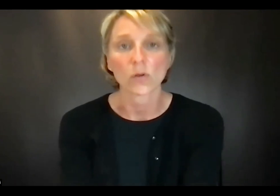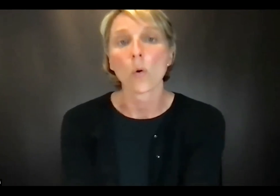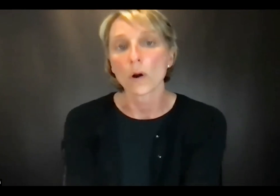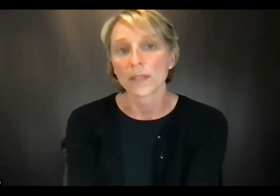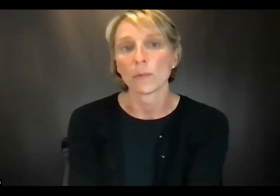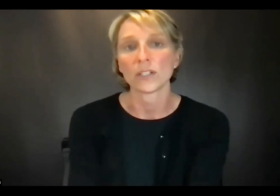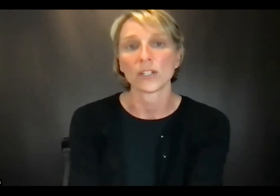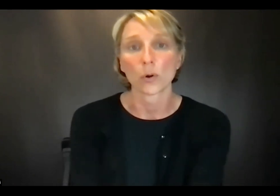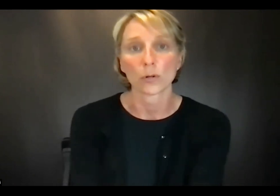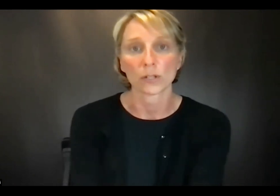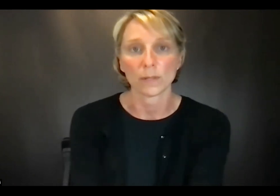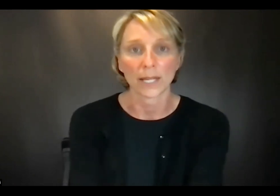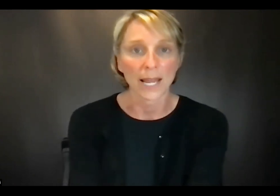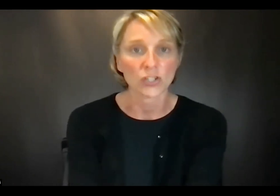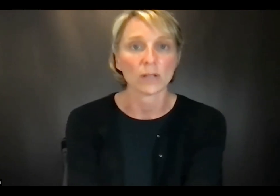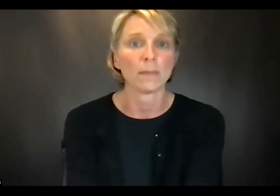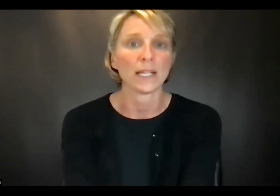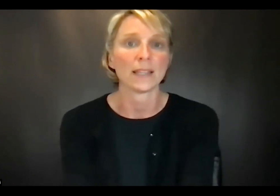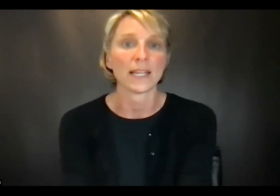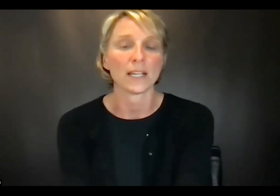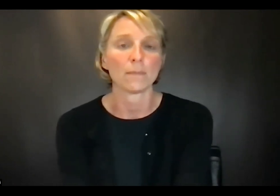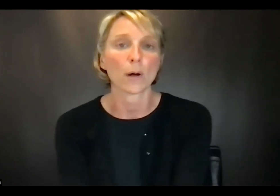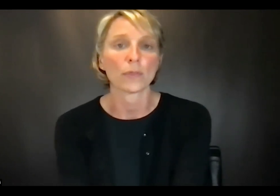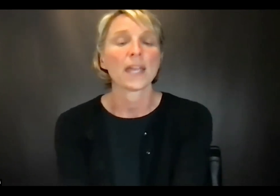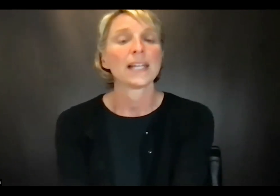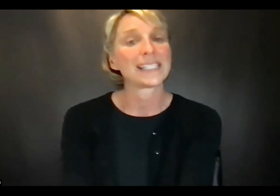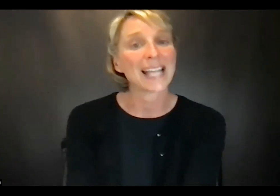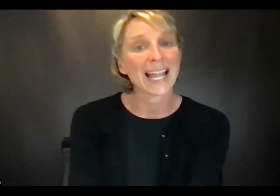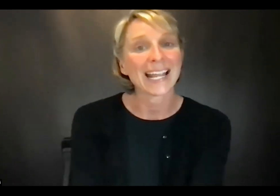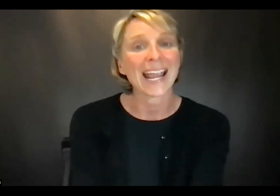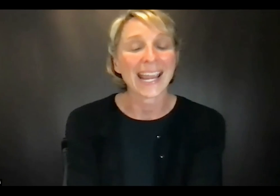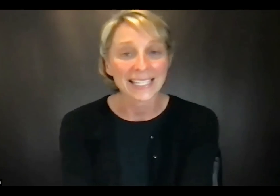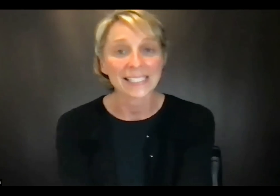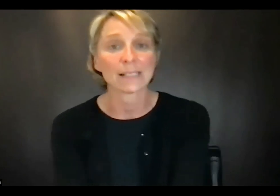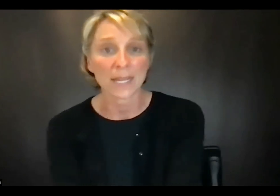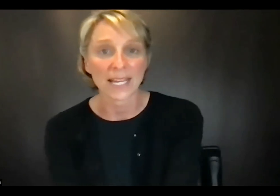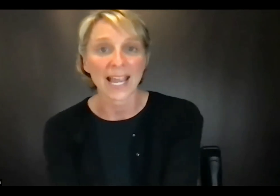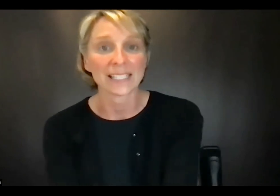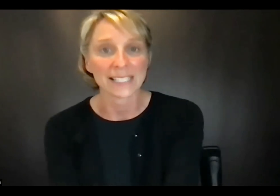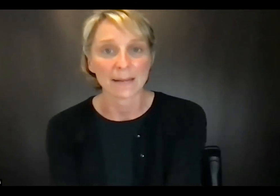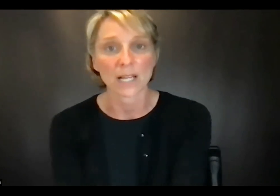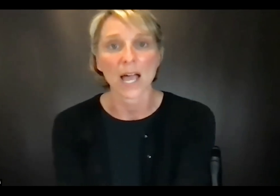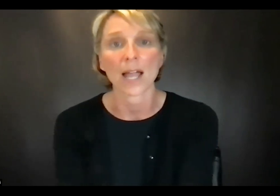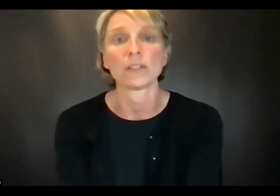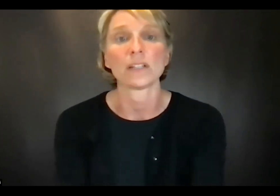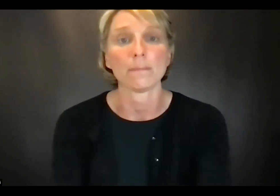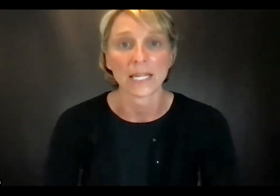or they went to total communication meaning they did both sign and speak at the same time to meet